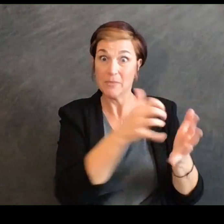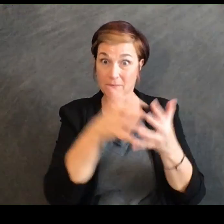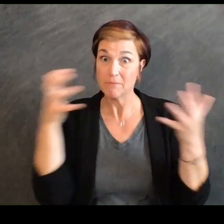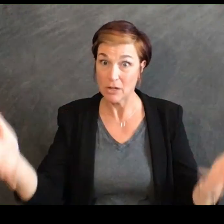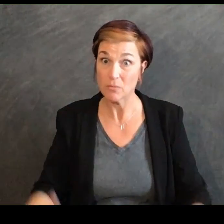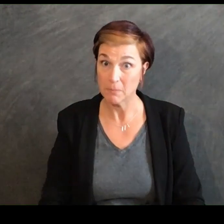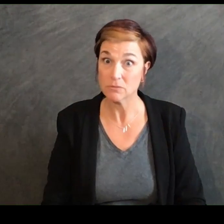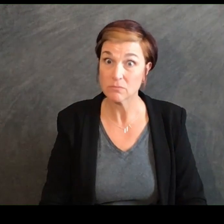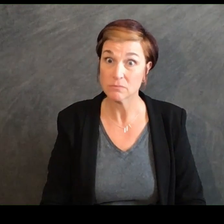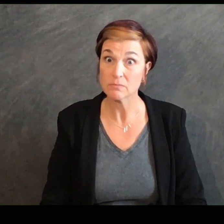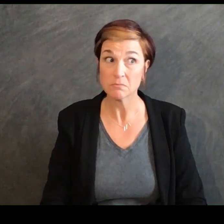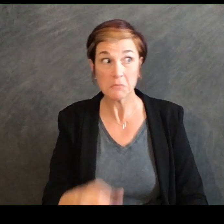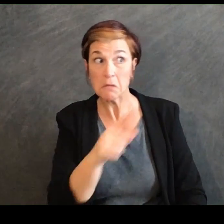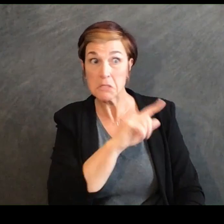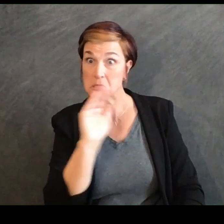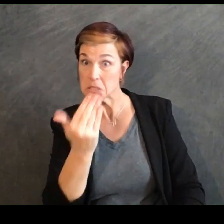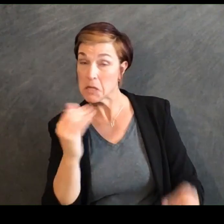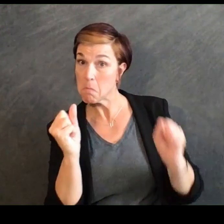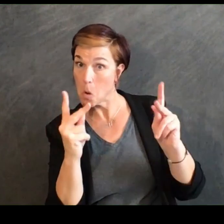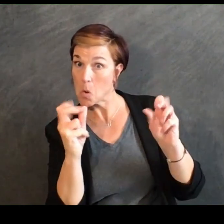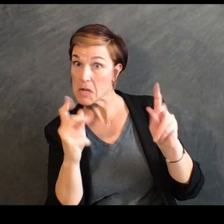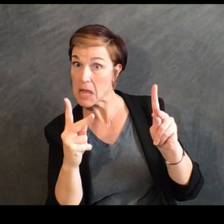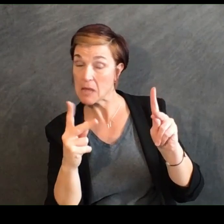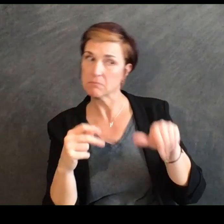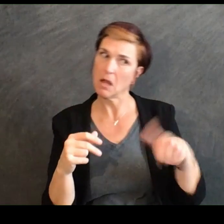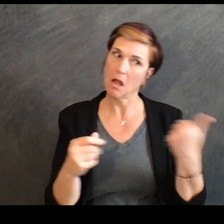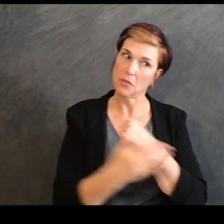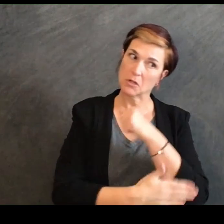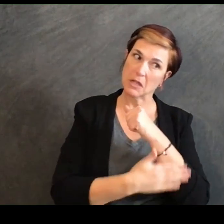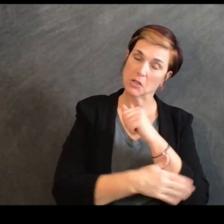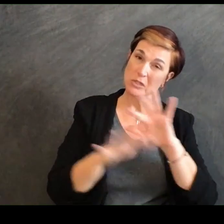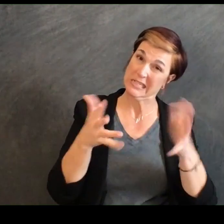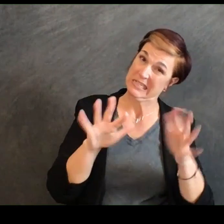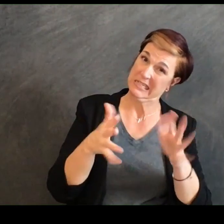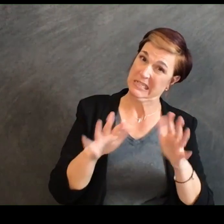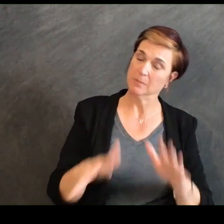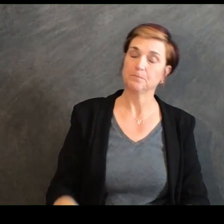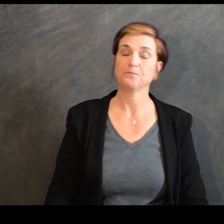doing OK in some cases in some cases they're not doing well at all but we're